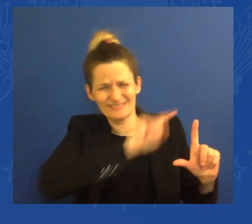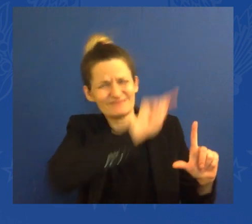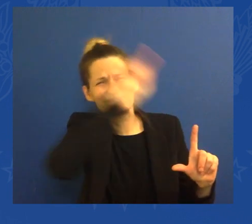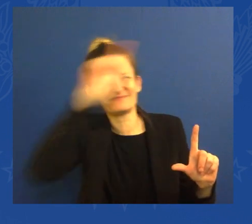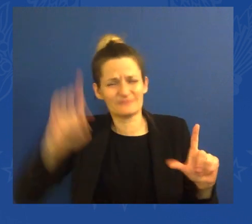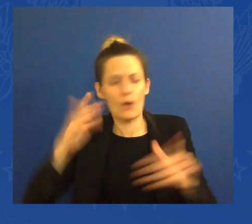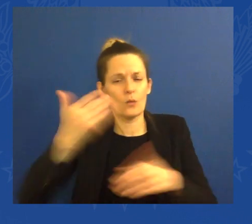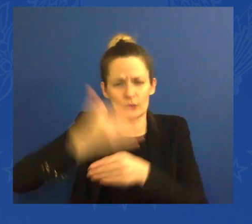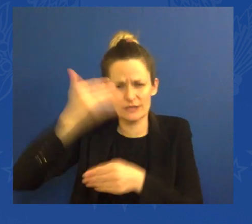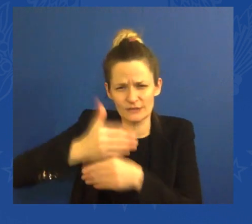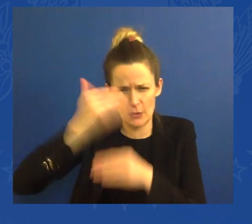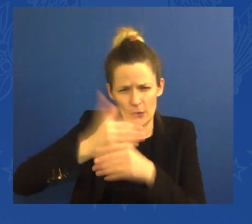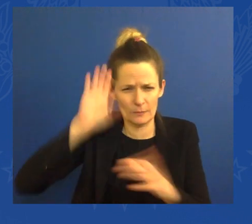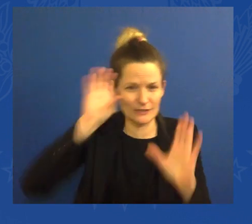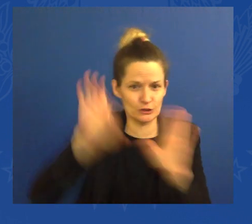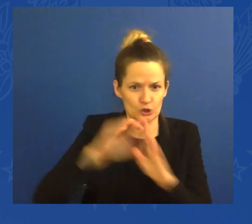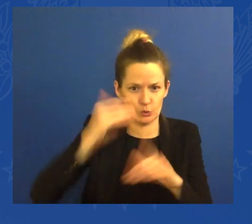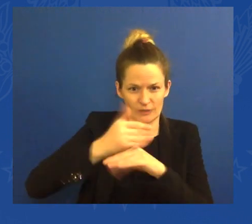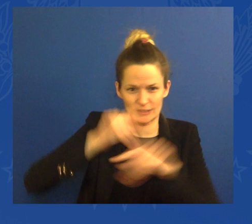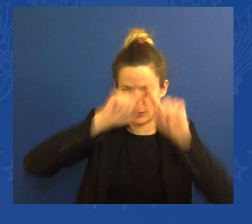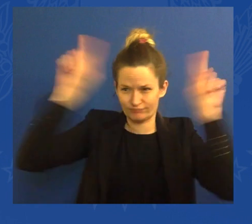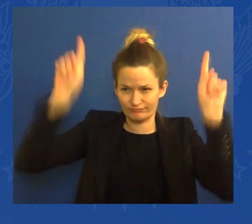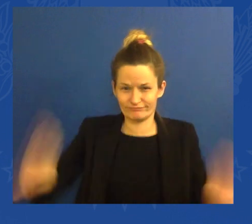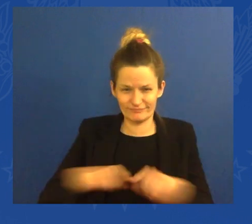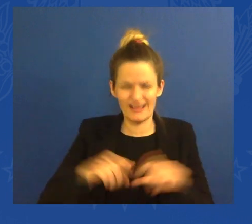she put a heart in every single of the five windows --